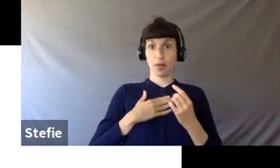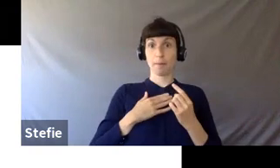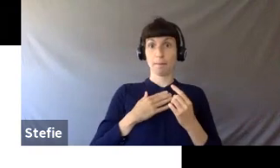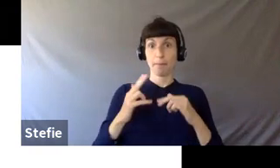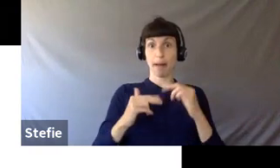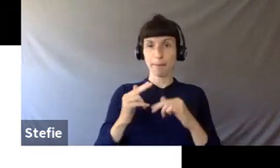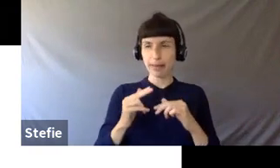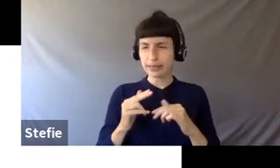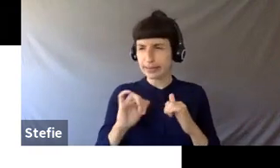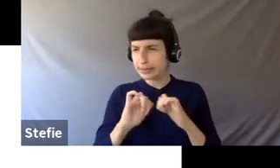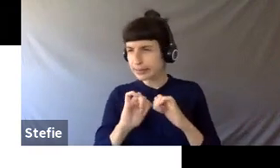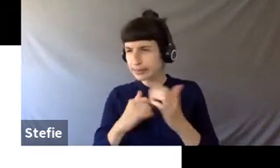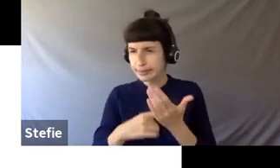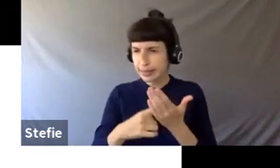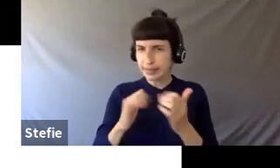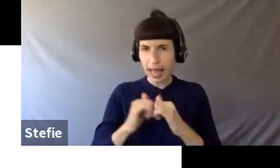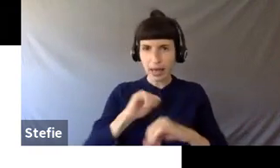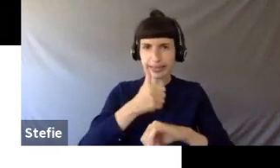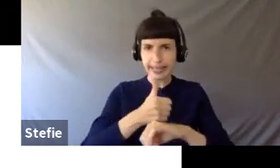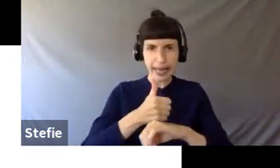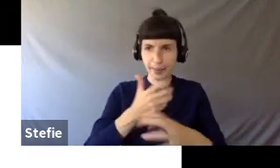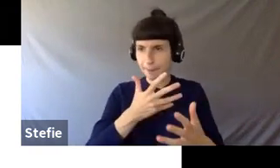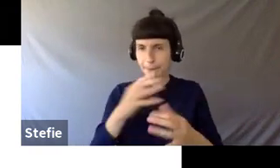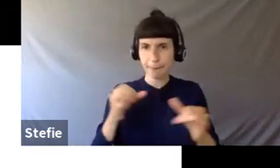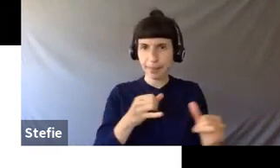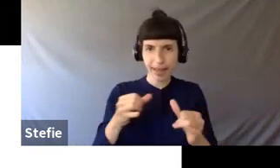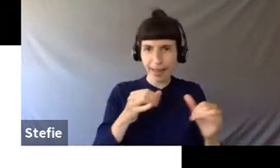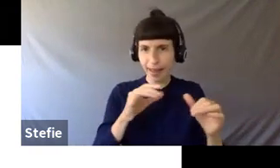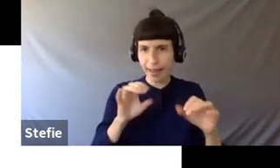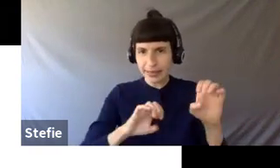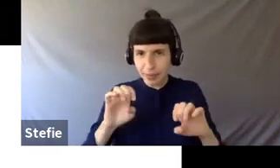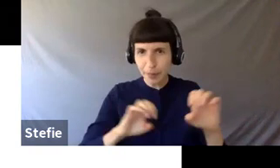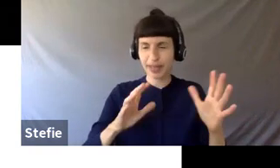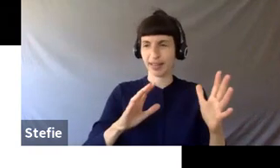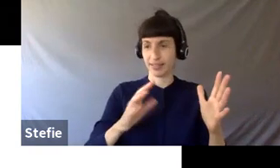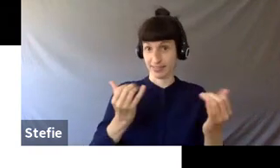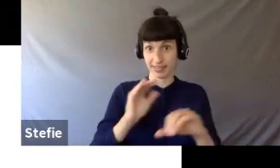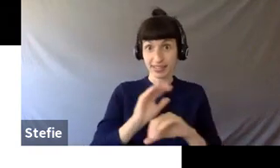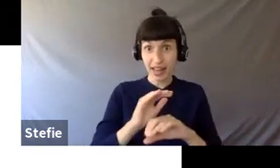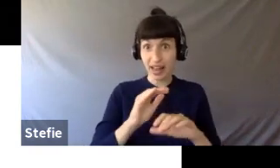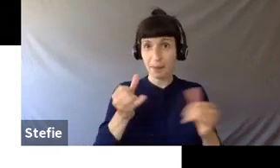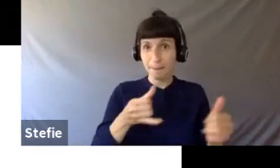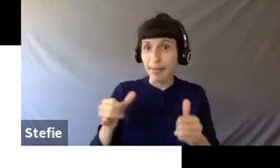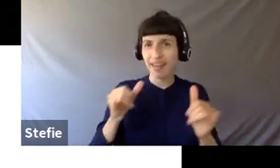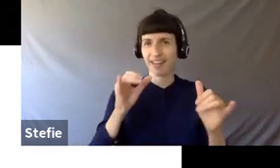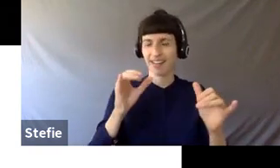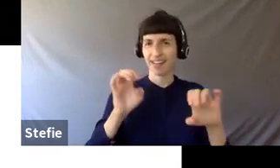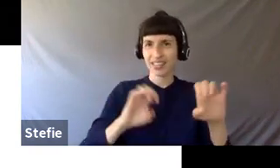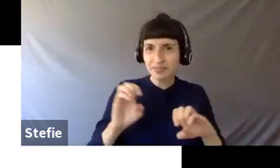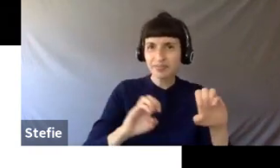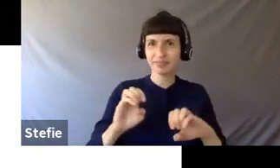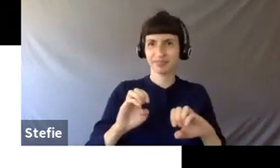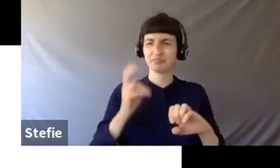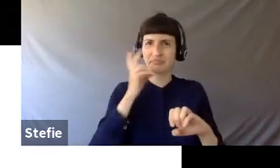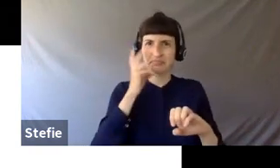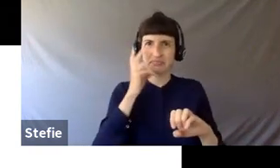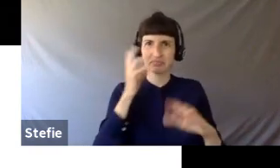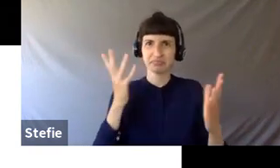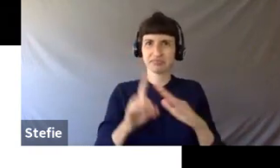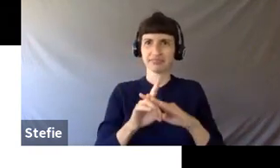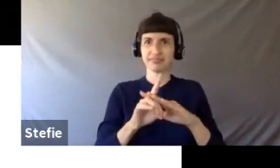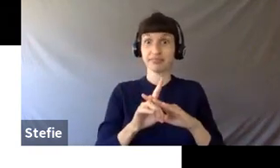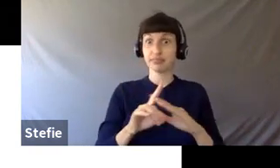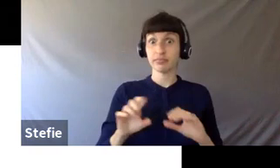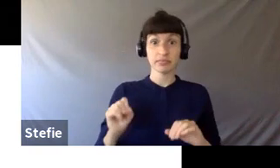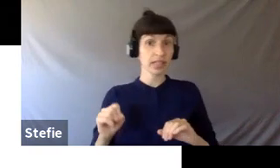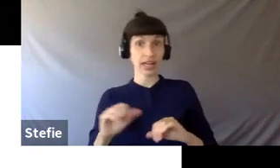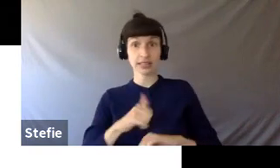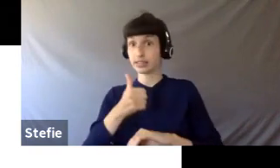like to set up a team to collaborate with other educators to think about maybe